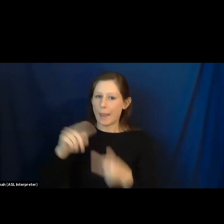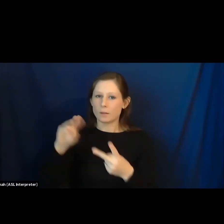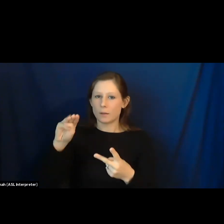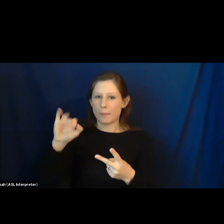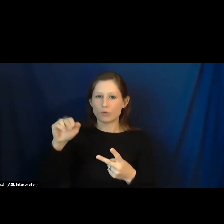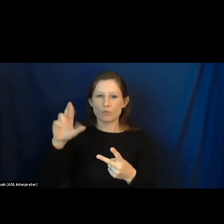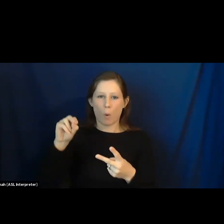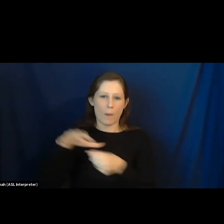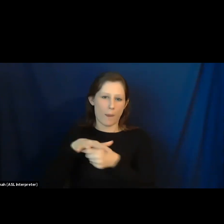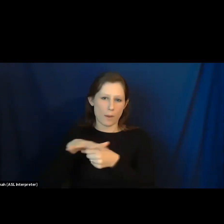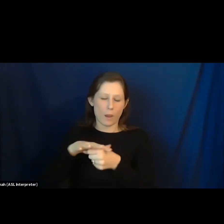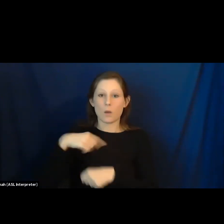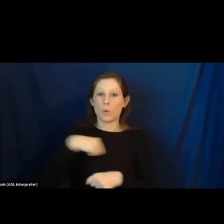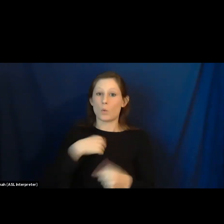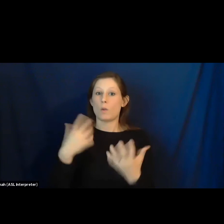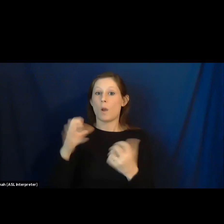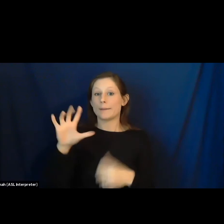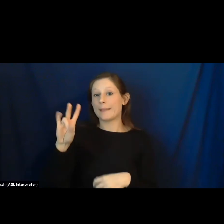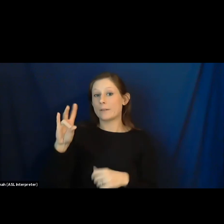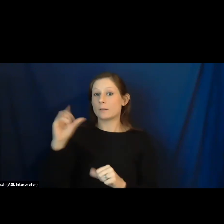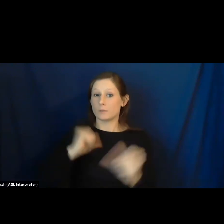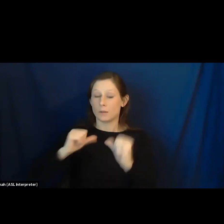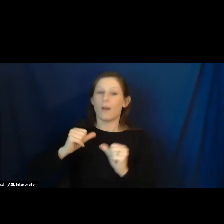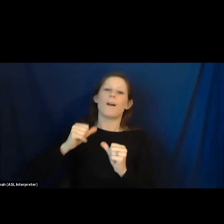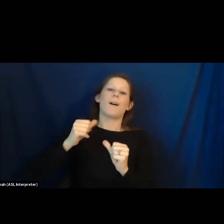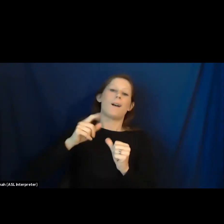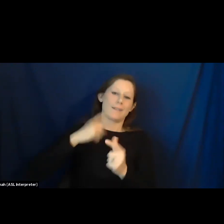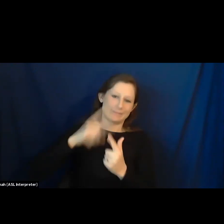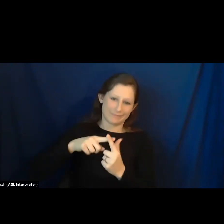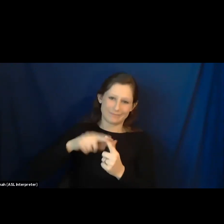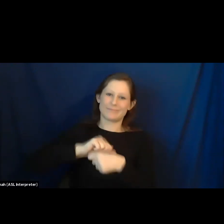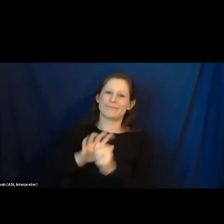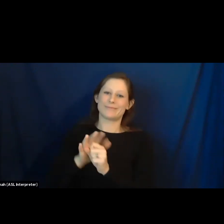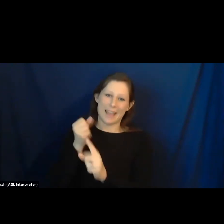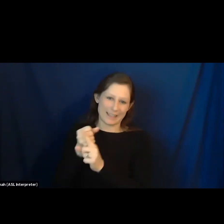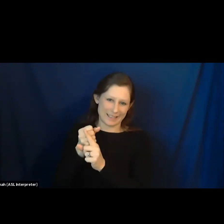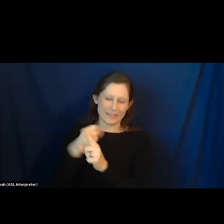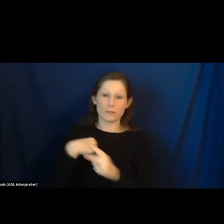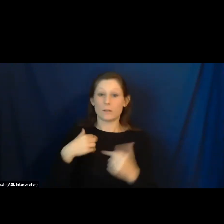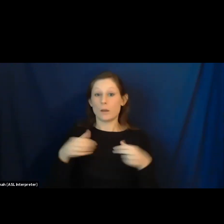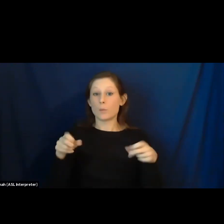before covid hit. We did have the opportunity to produce a professional audio recording